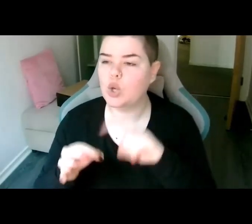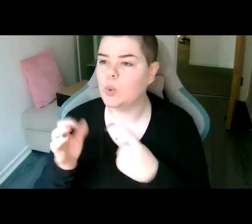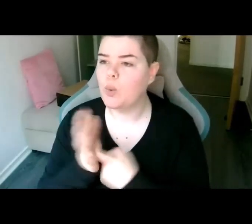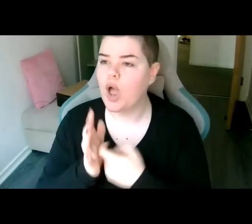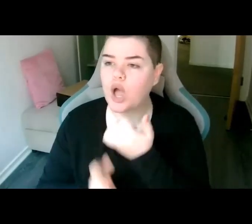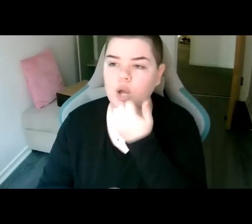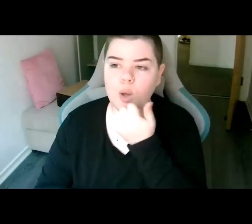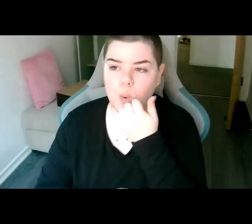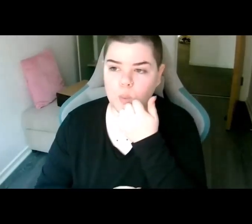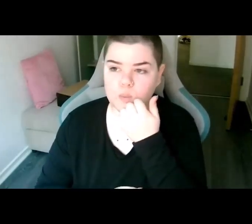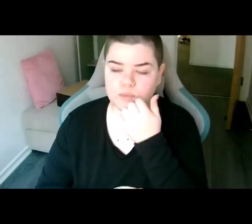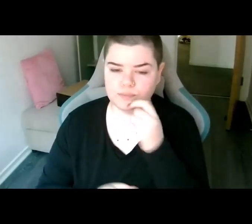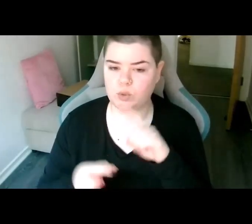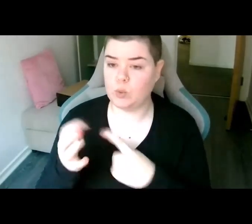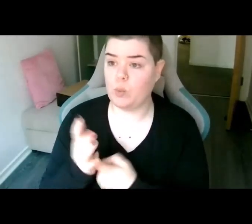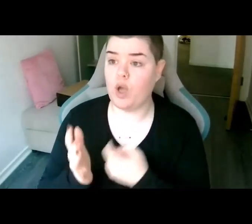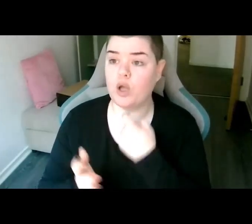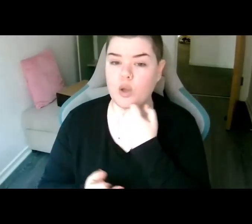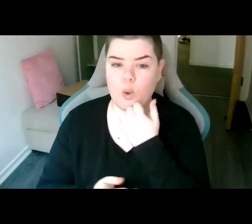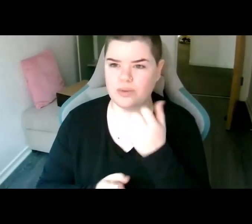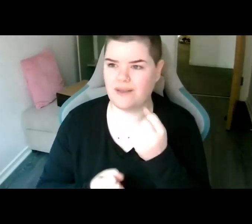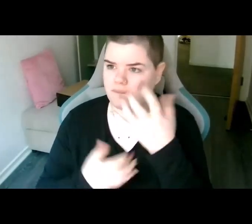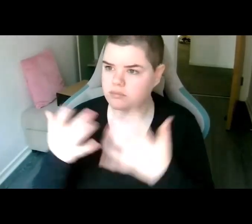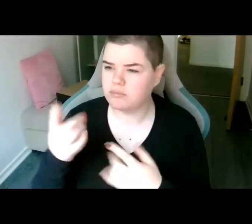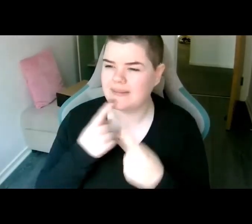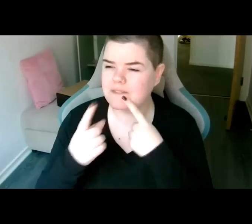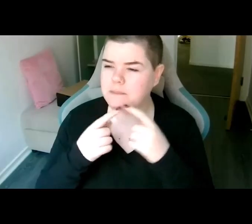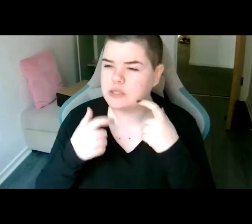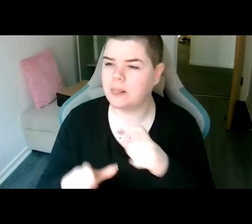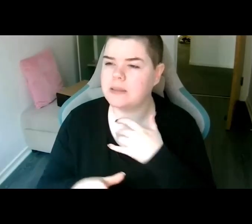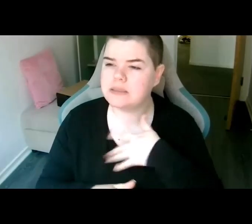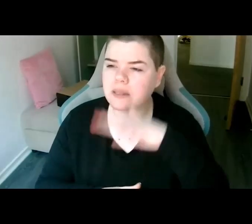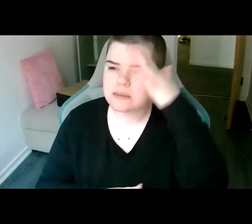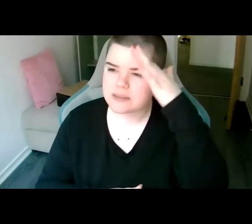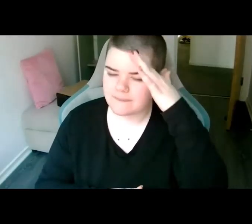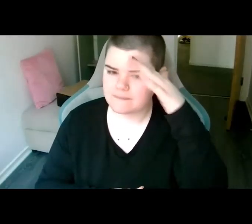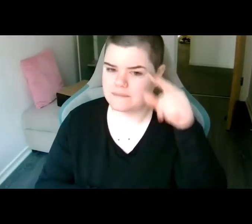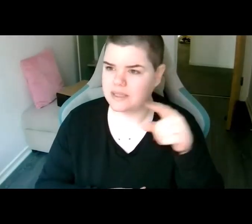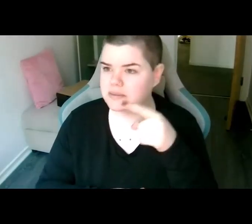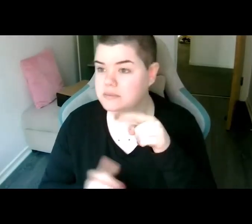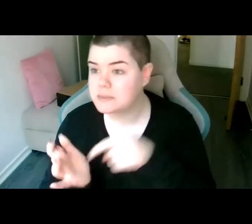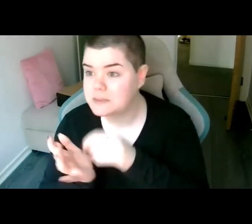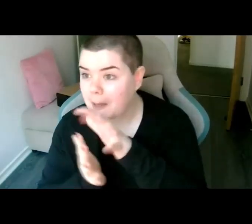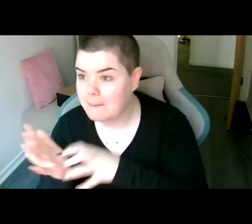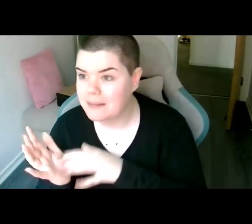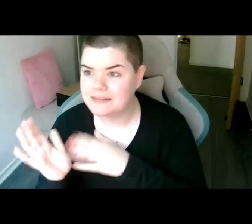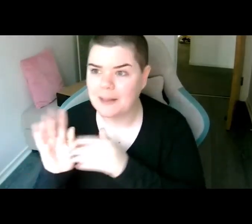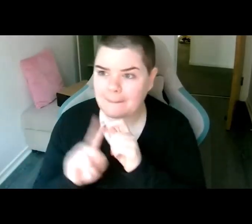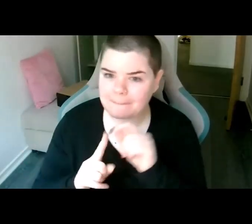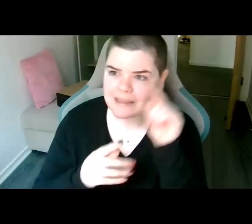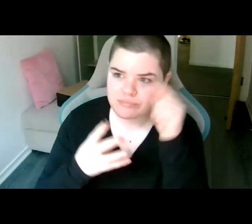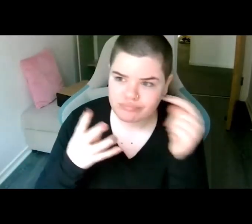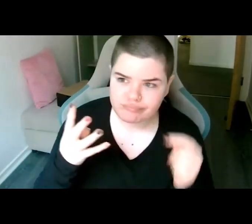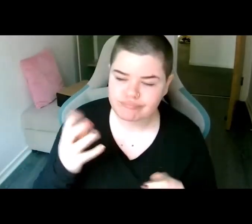You can scan this QR code where you'll find more information about SignHealth. Our still sick of it report and also the template letter to your MP.